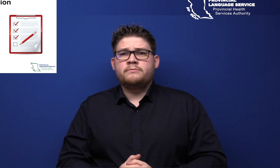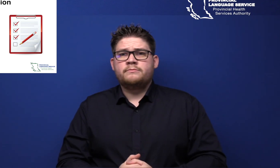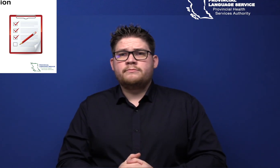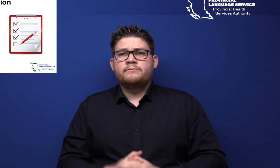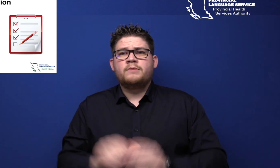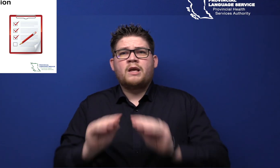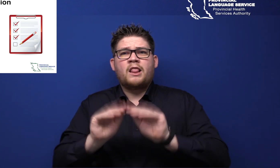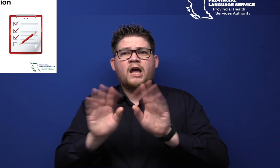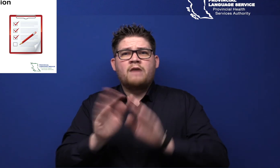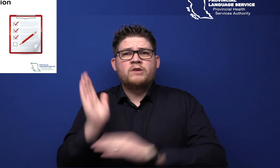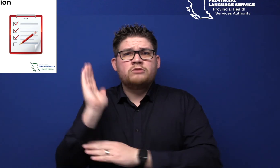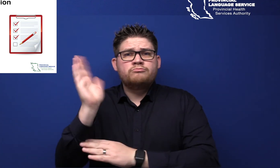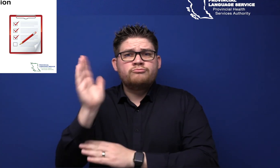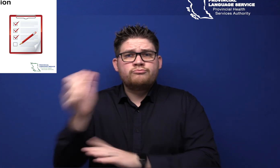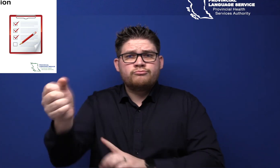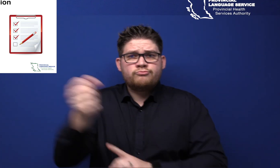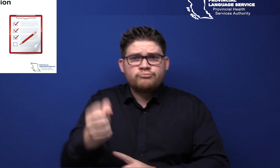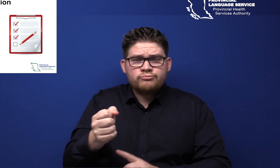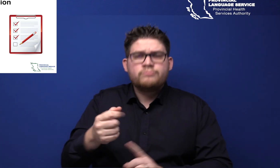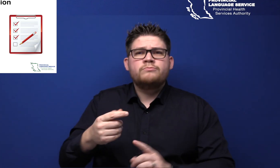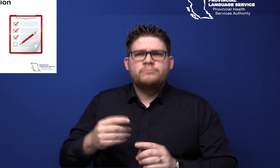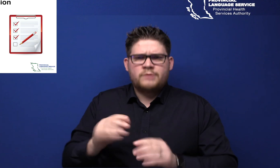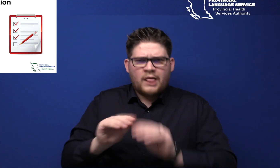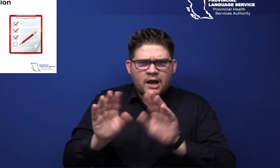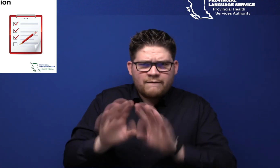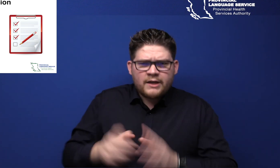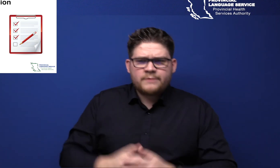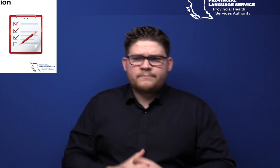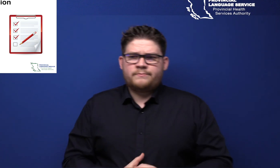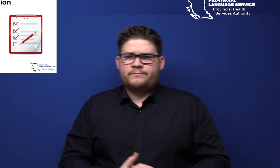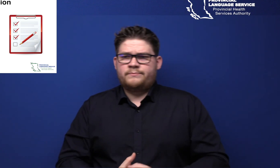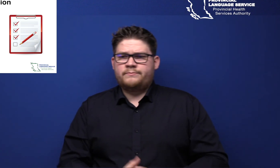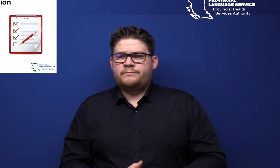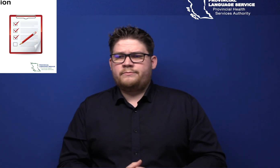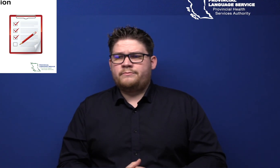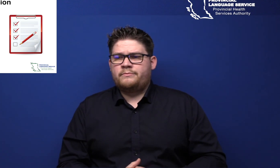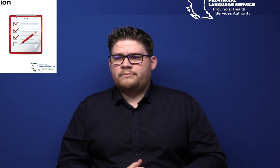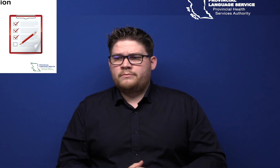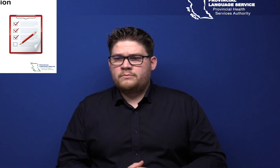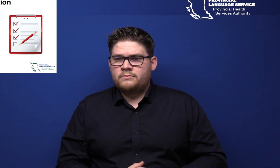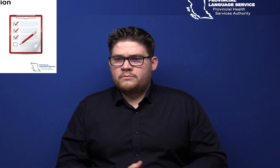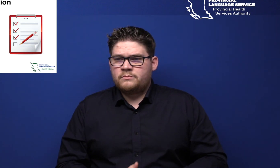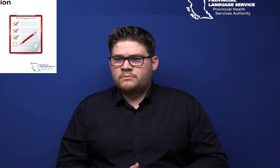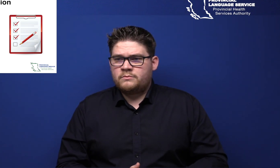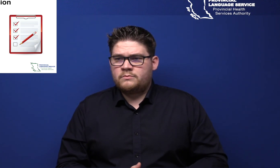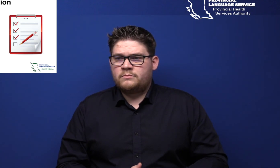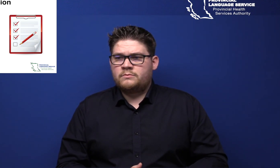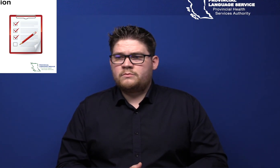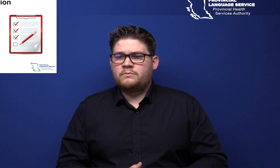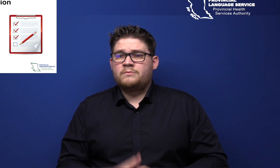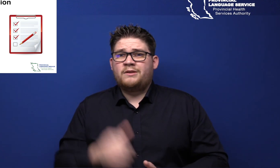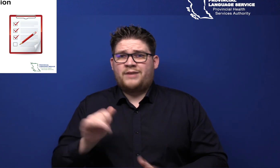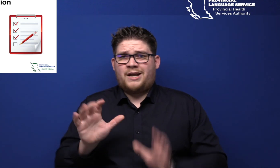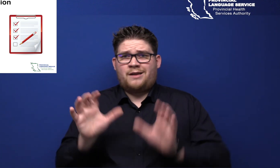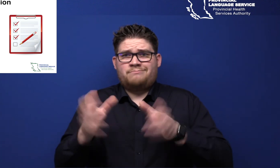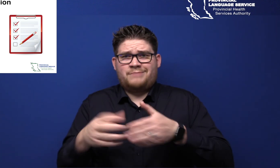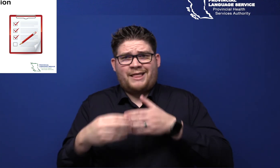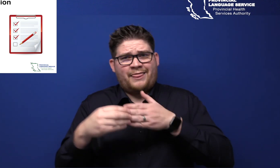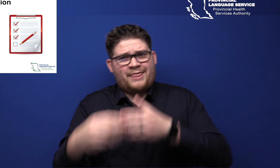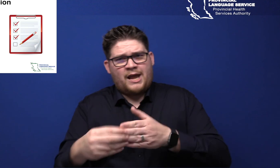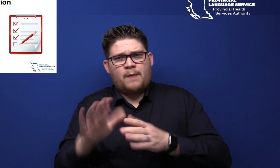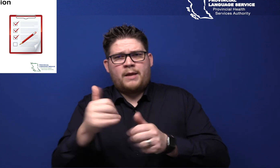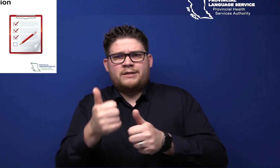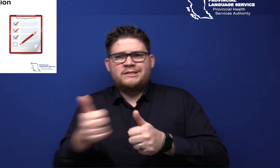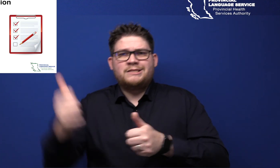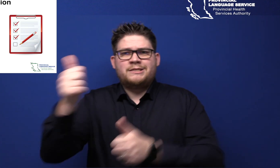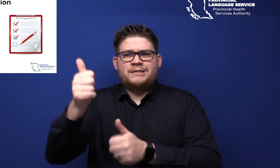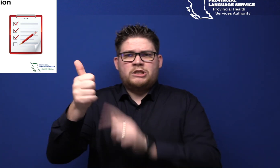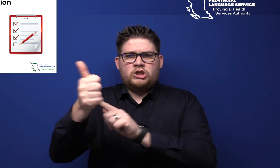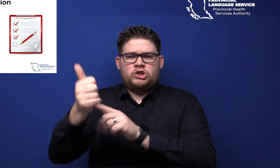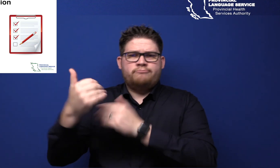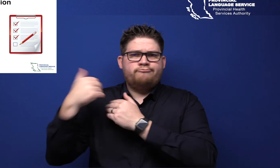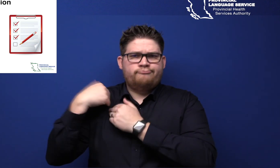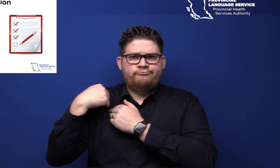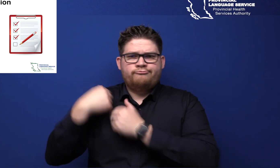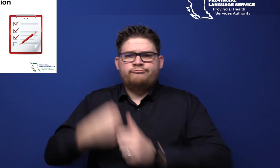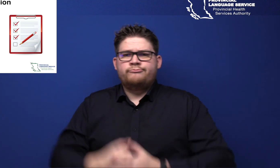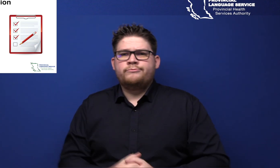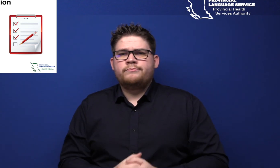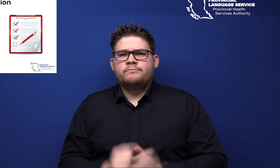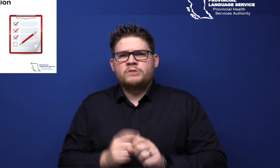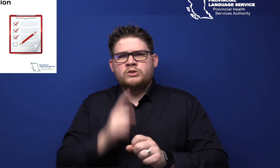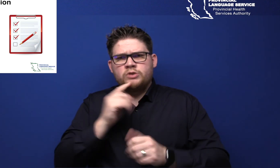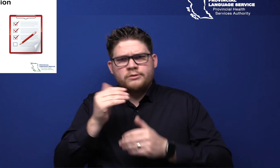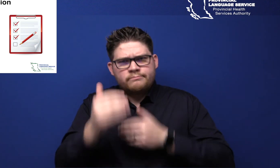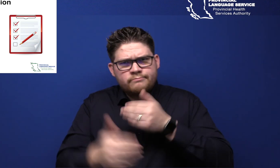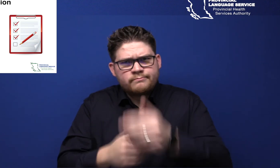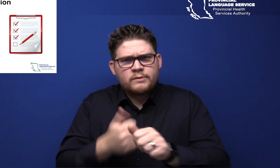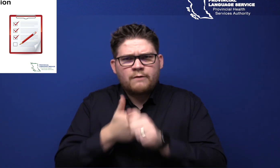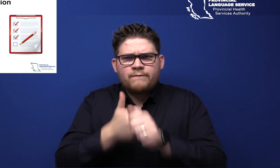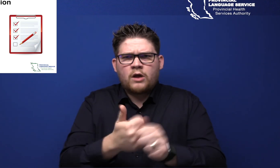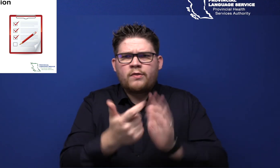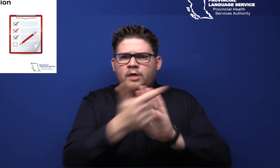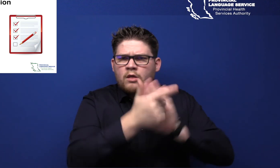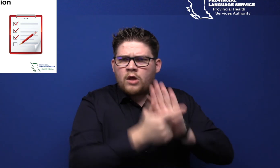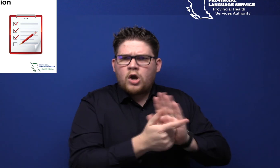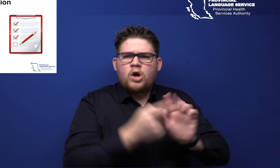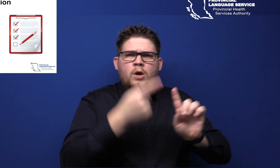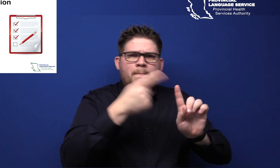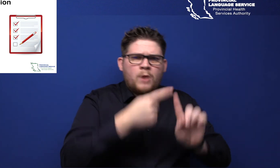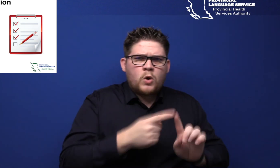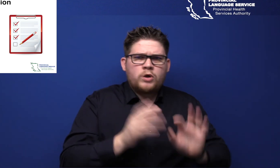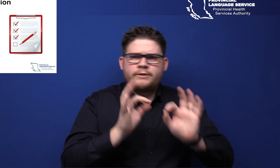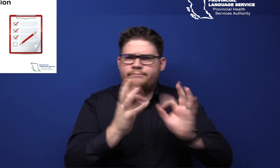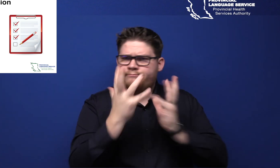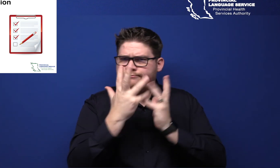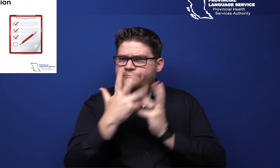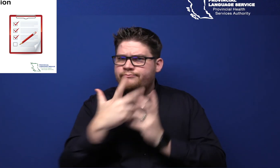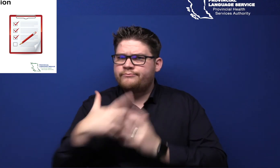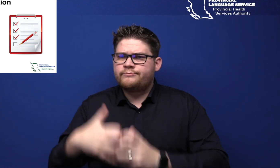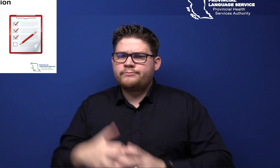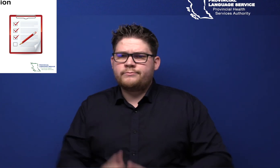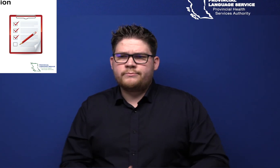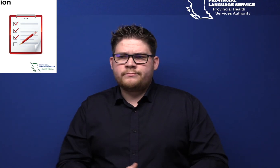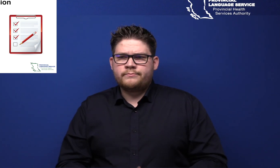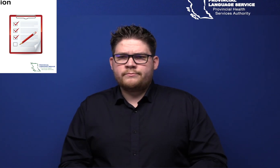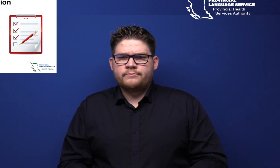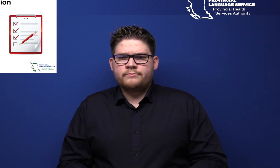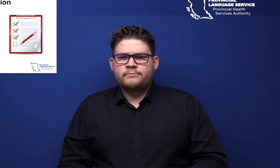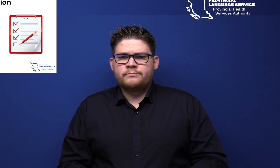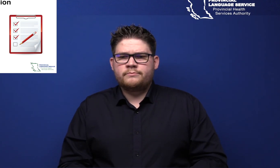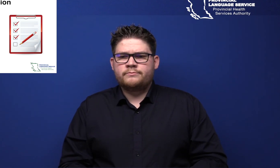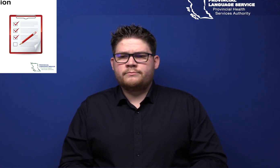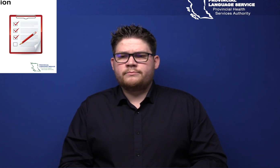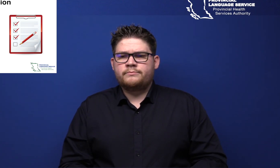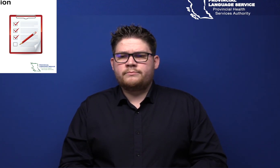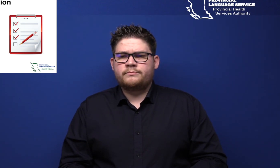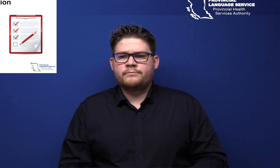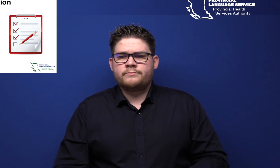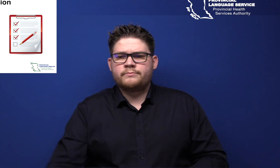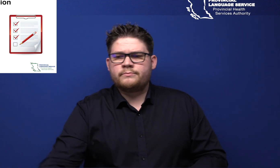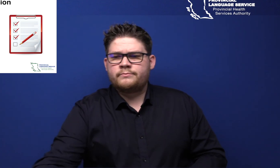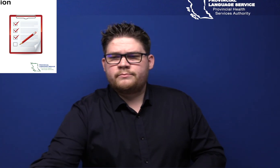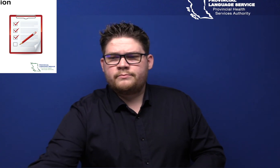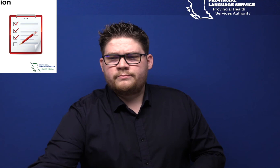IT WAS EVALUATED ON POINTS, CLARITY OF THE PRESENTATION AND AGAIN, THIS PROCESS WAS LED BY THE SENIOR BUYER FOLLOWING STRINGENT LEGAL